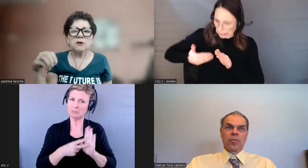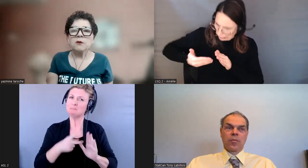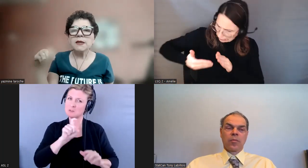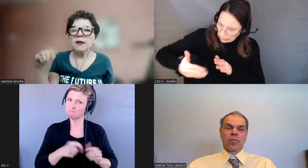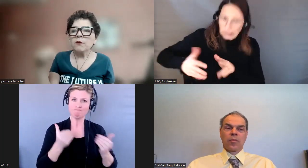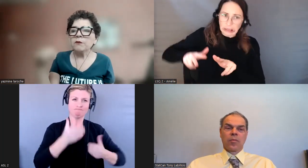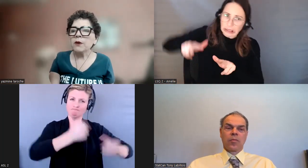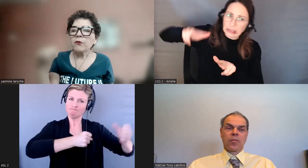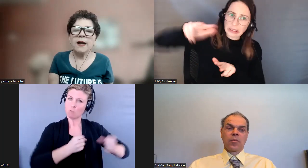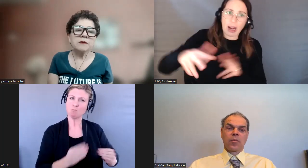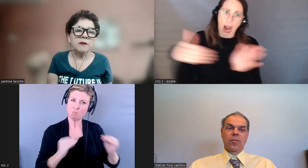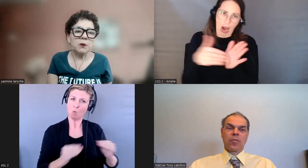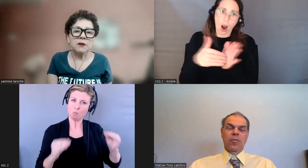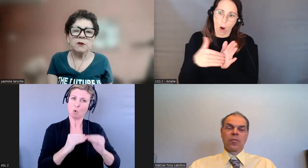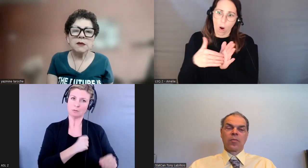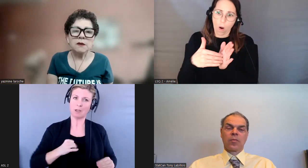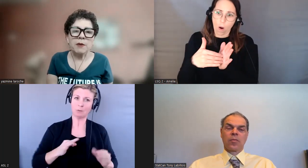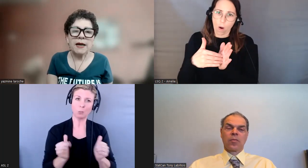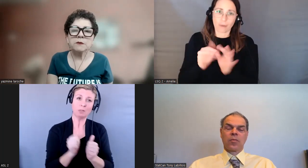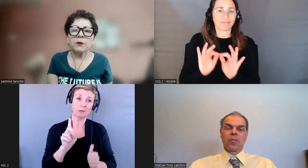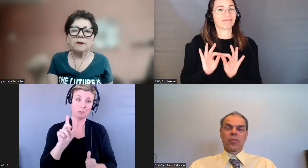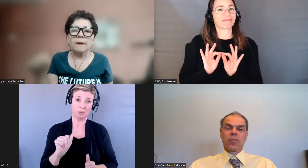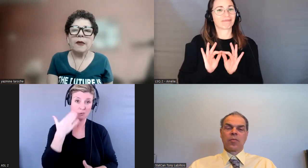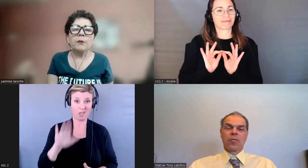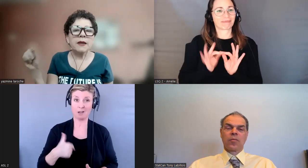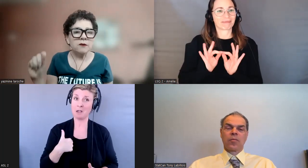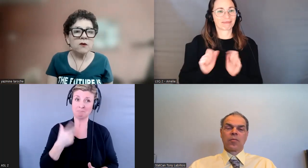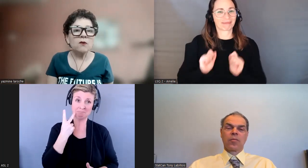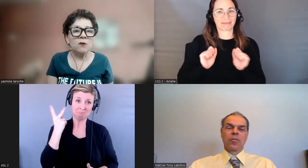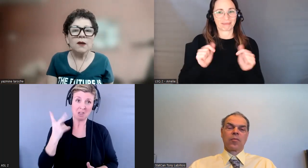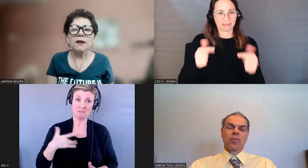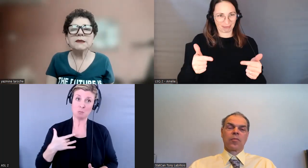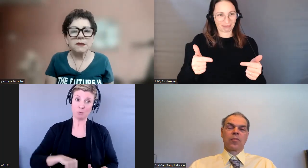Tony that I'm very proud of the work that we did on the passport but I know it's still